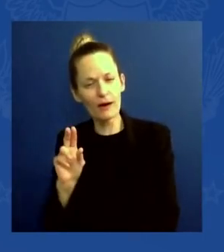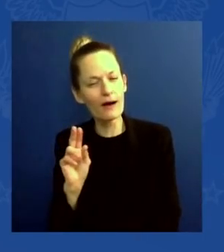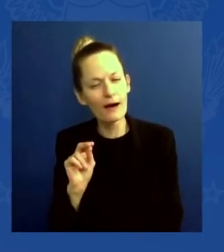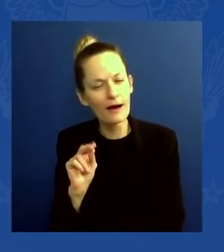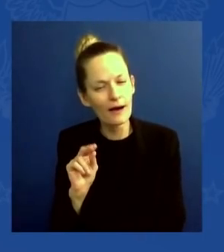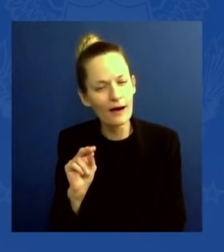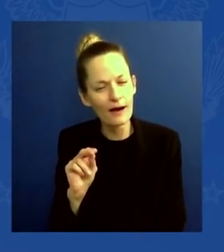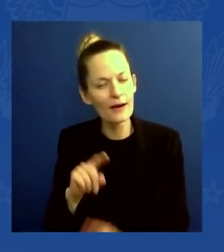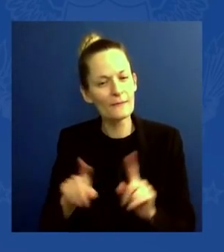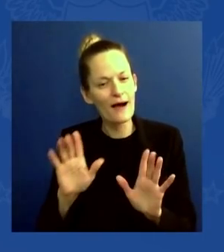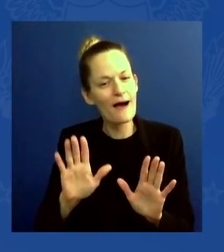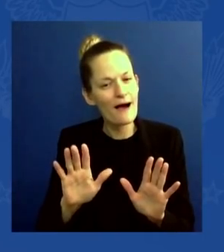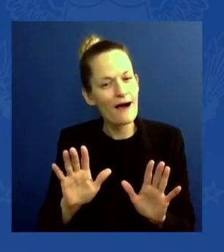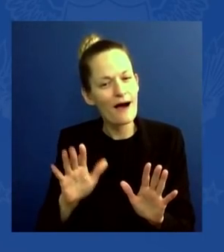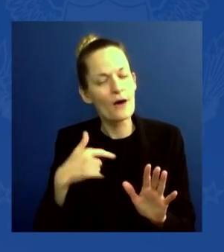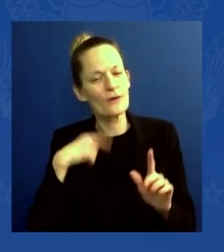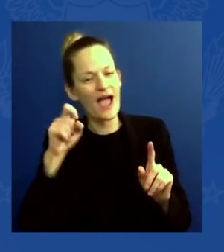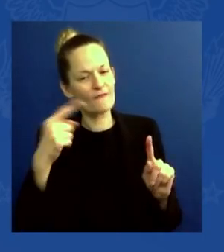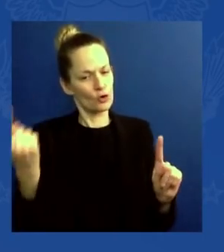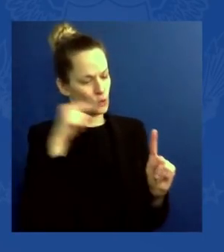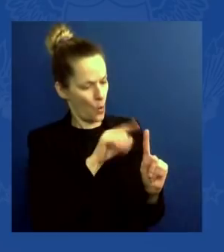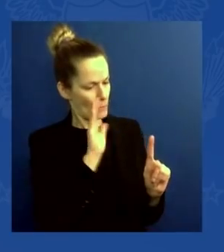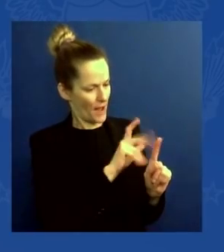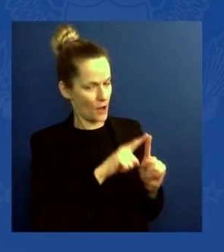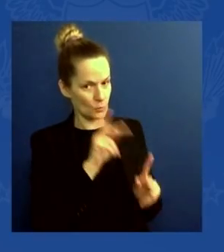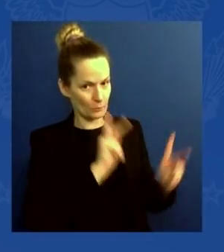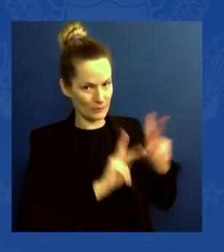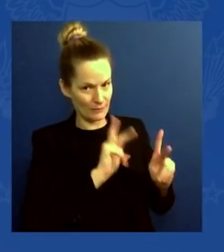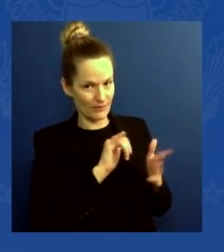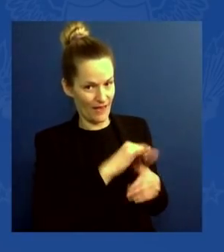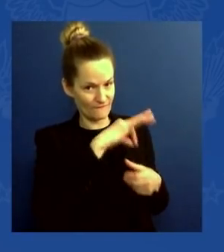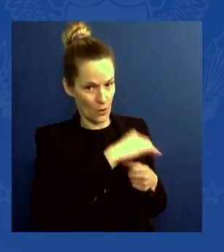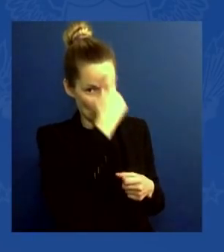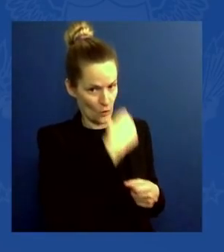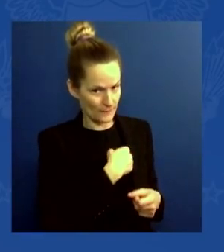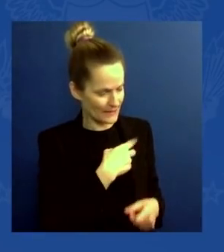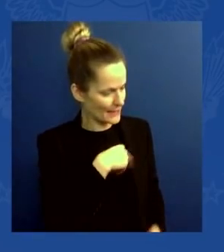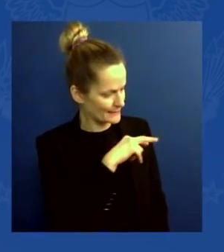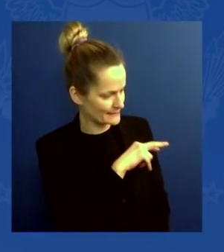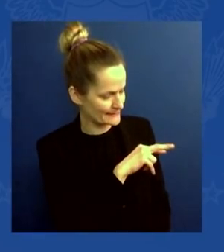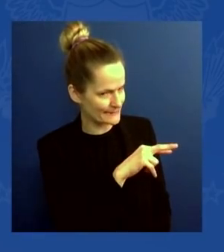But, overall, this has been a gigantic benefit to my con- -- to my congressional district.'"